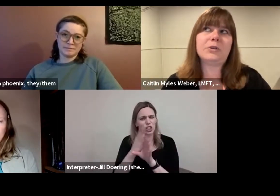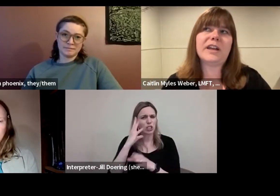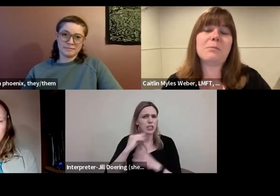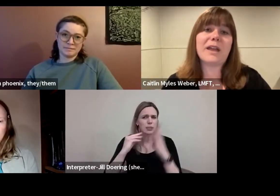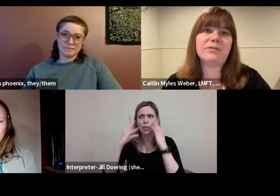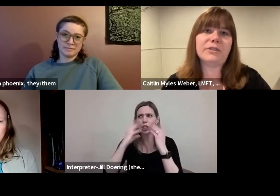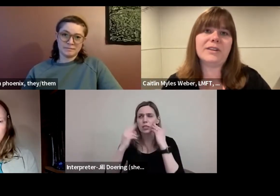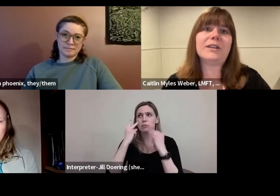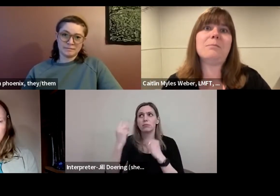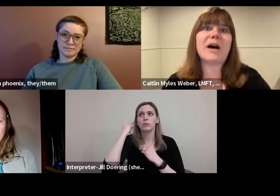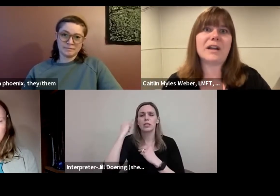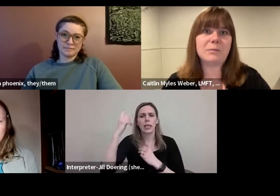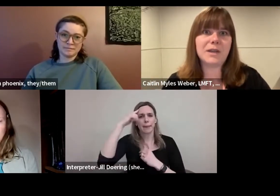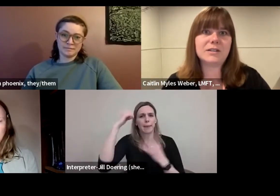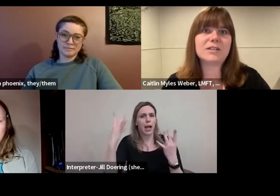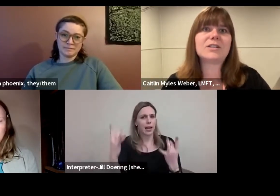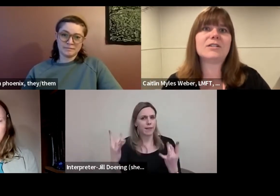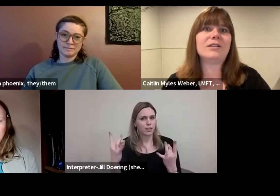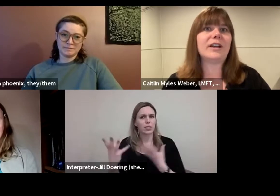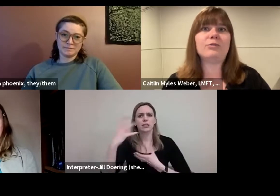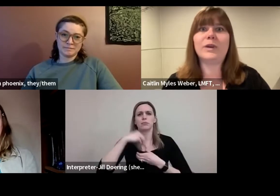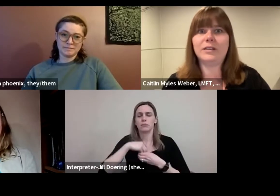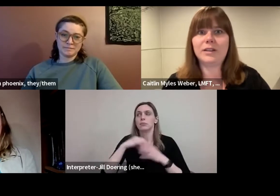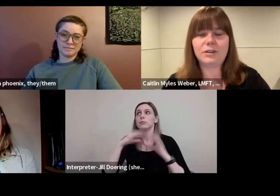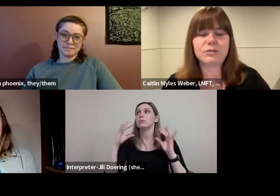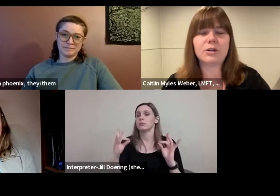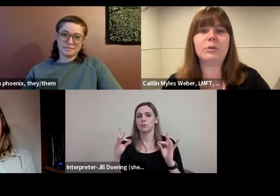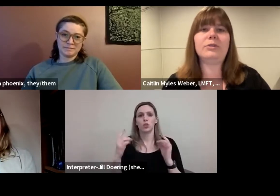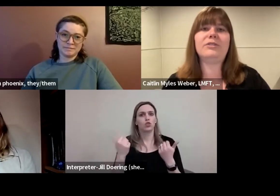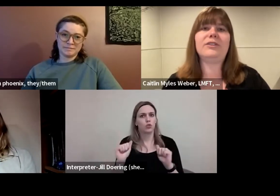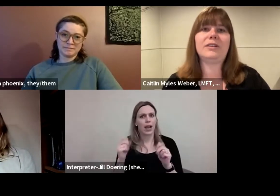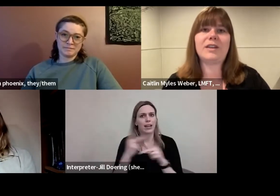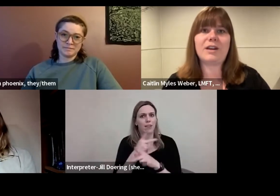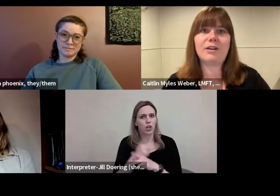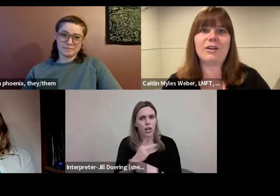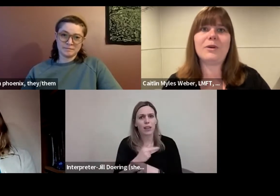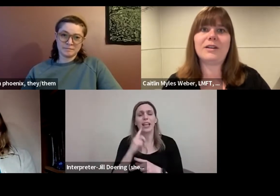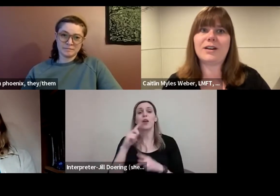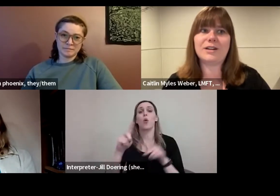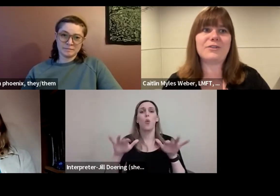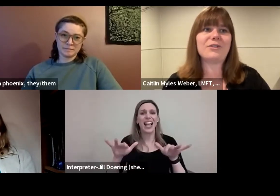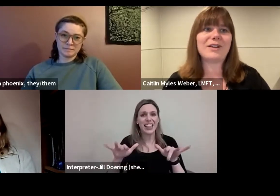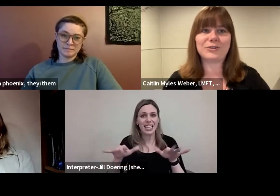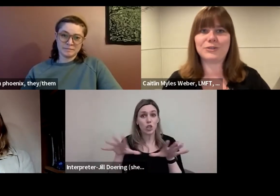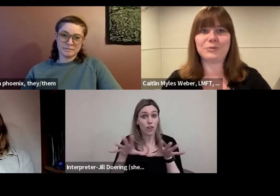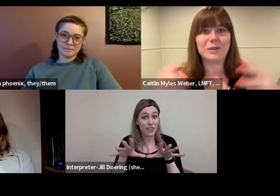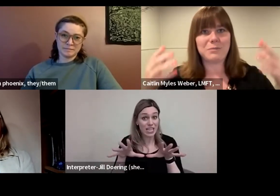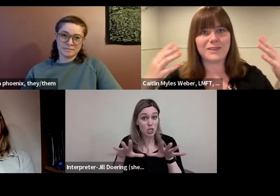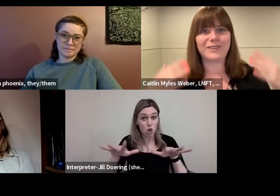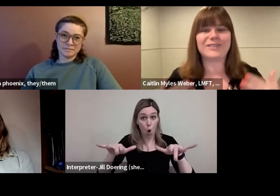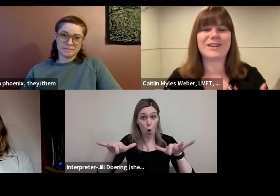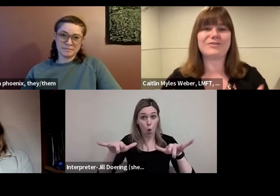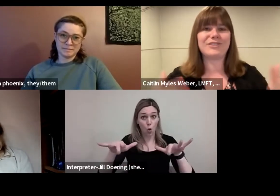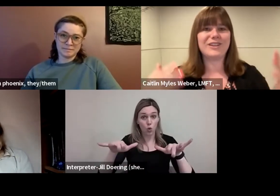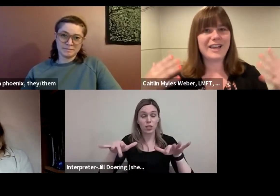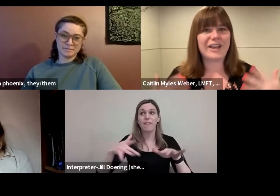so a lot of mindfulness and embodiment. A lot of wiggling your toes, feeling the air go in and out of your nostrils, really basic stuff.